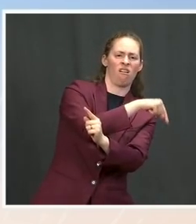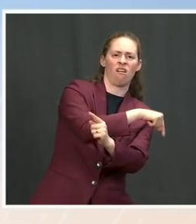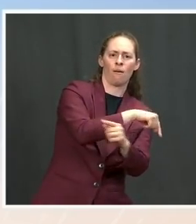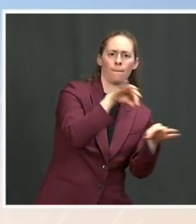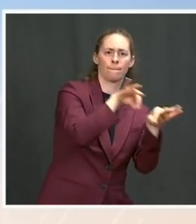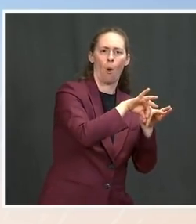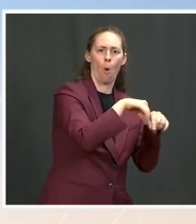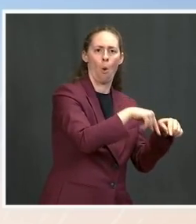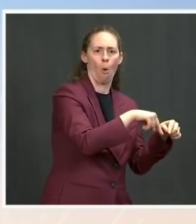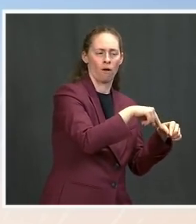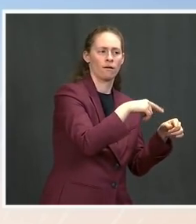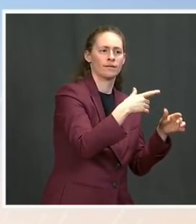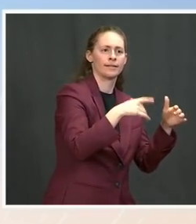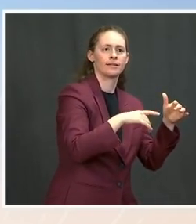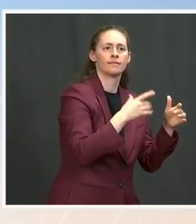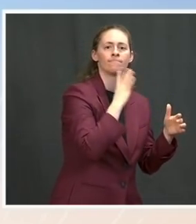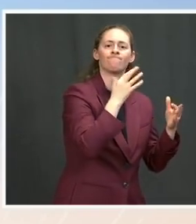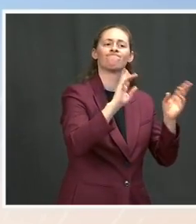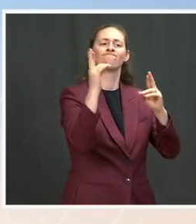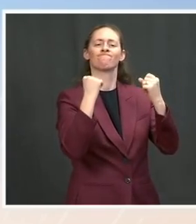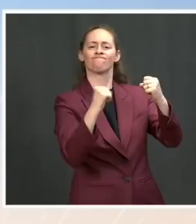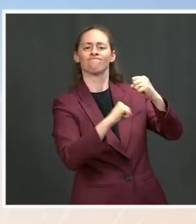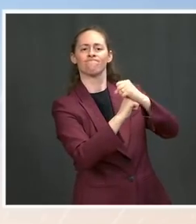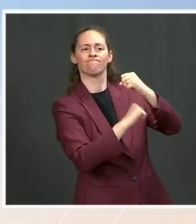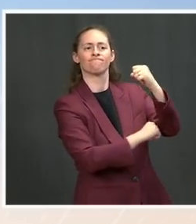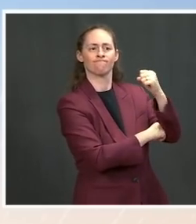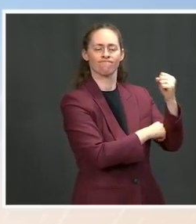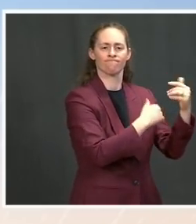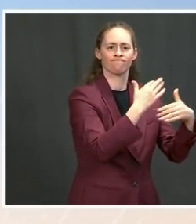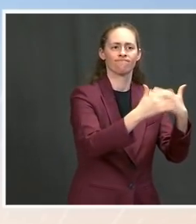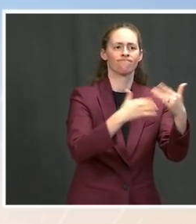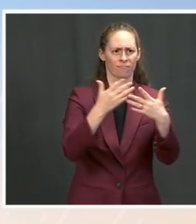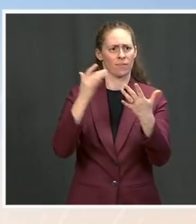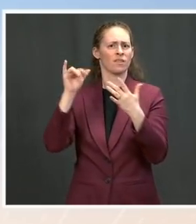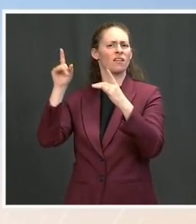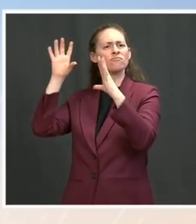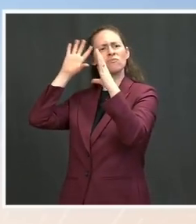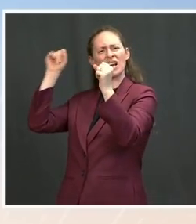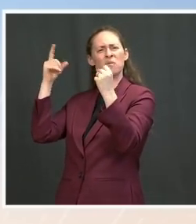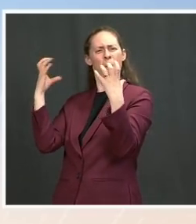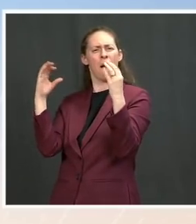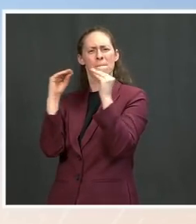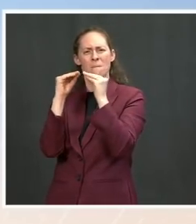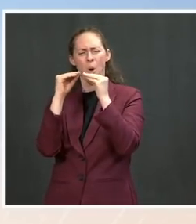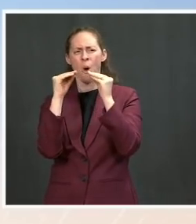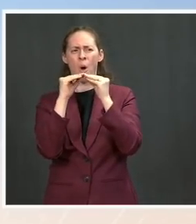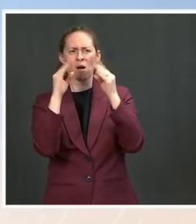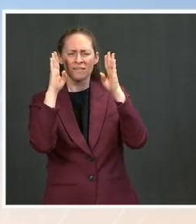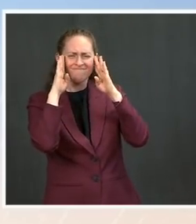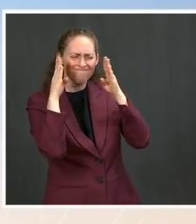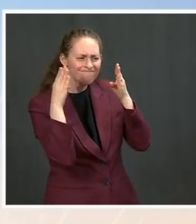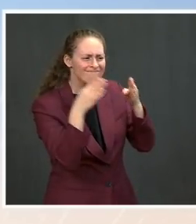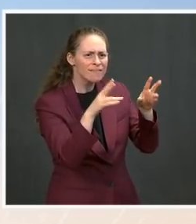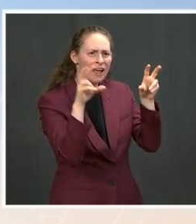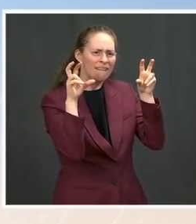of what the President hopes to do on education. This is a significant investment, a historic investment that he's proposing,